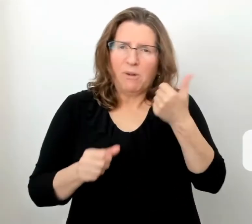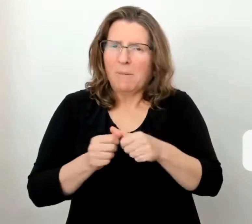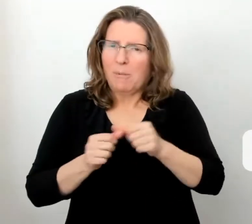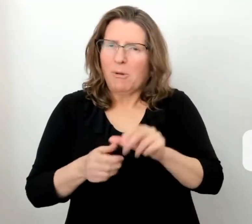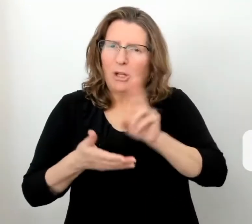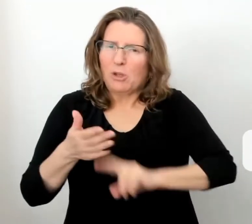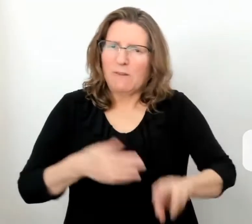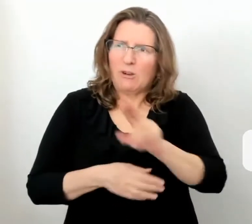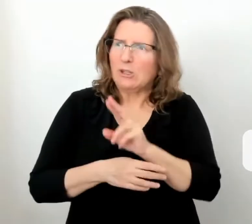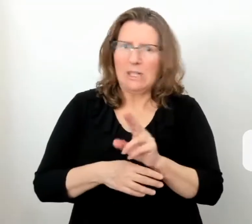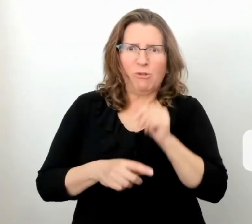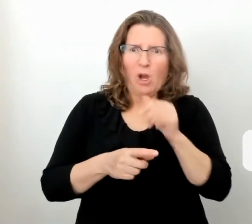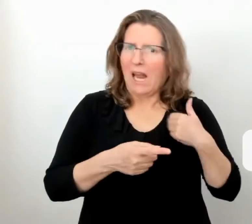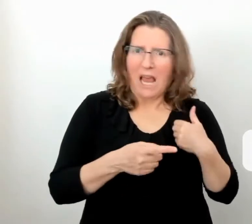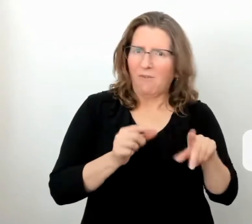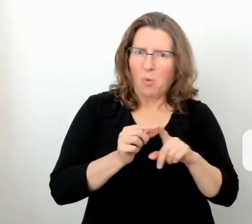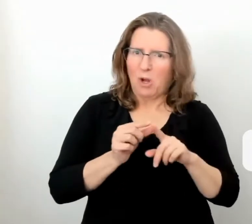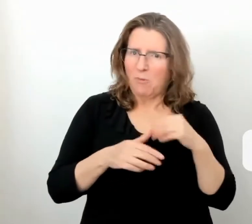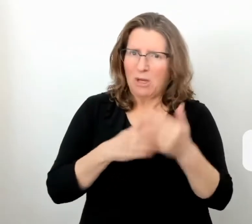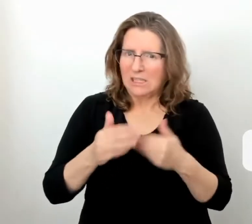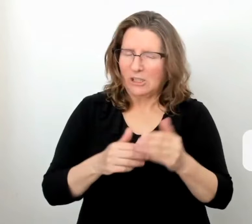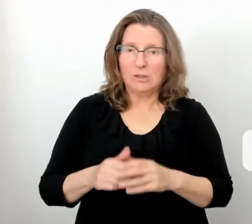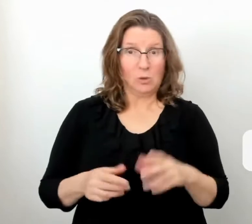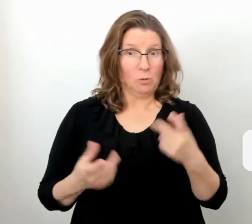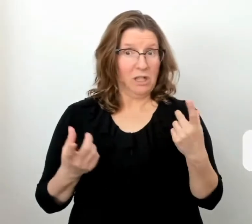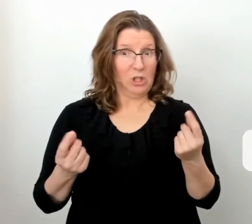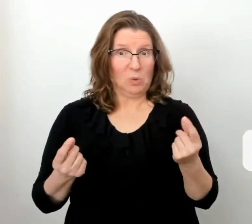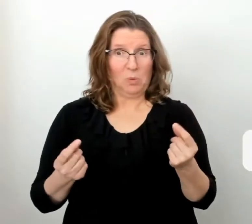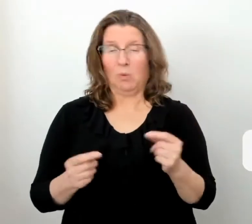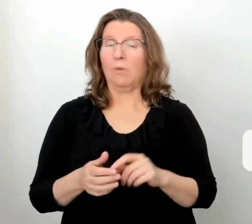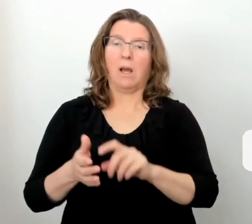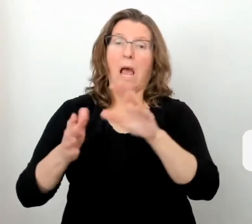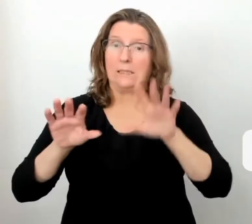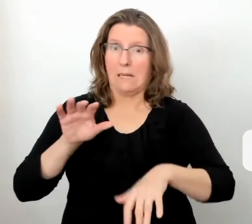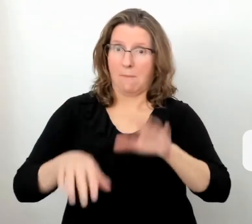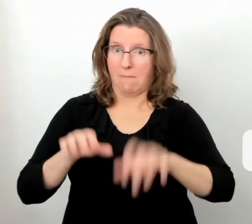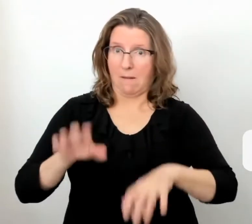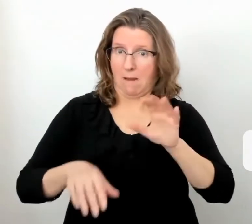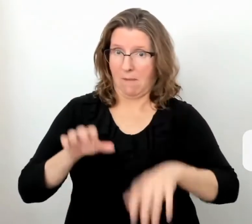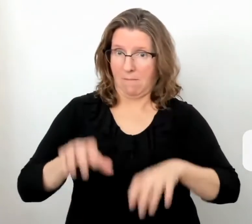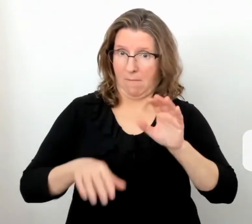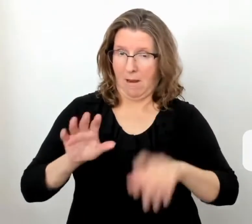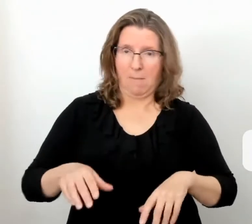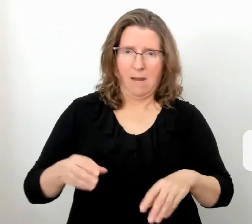I do remember when I was in University - it was the days before word processing.